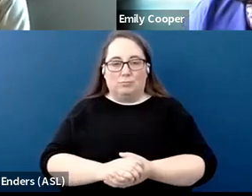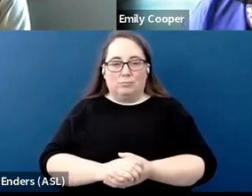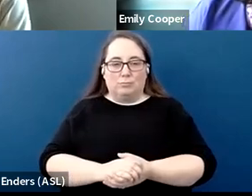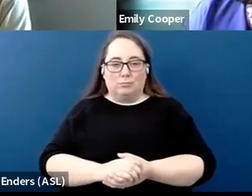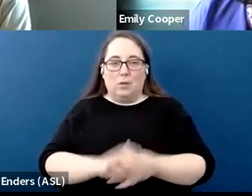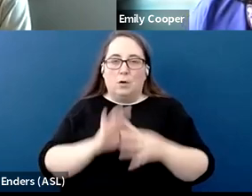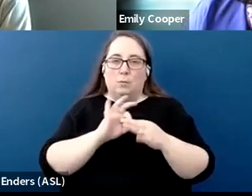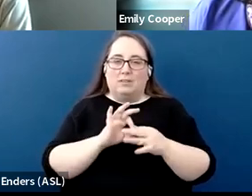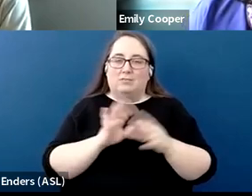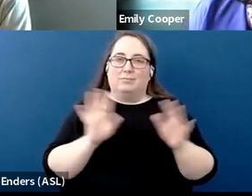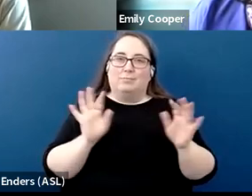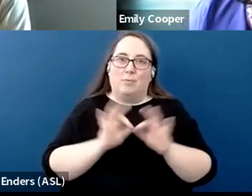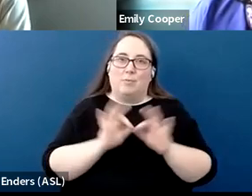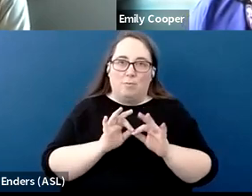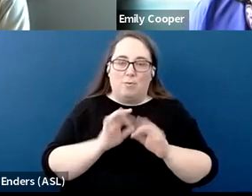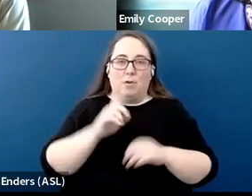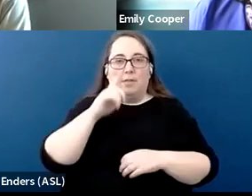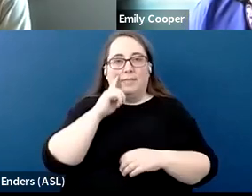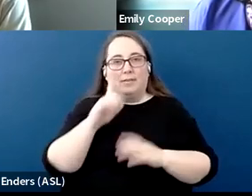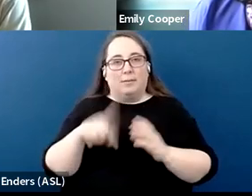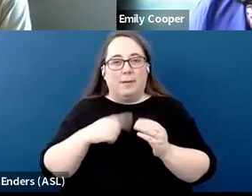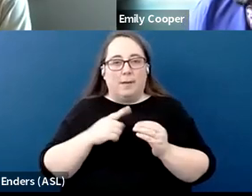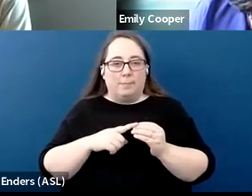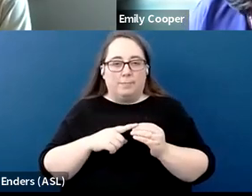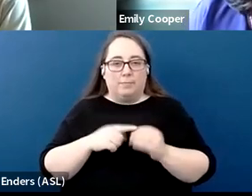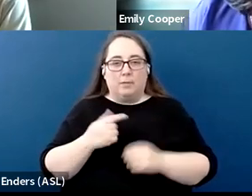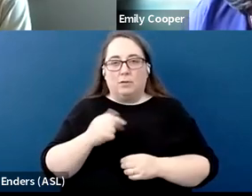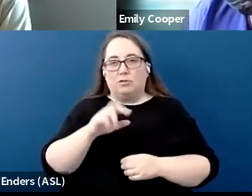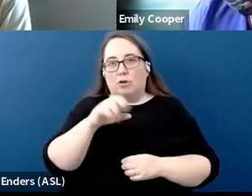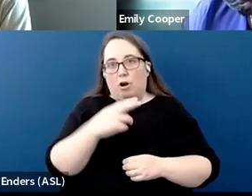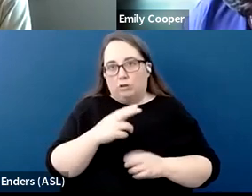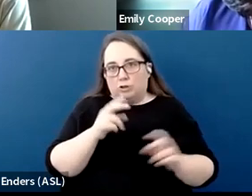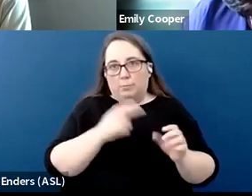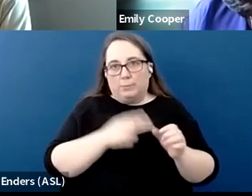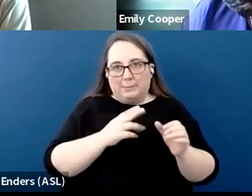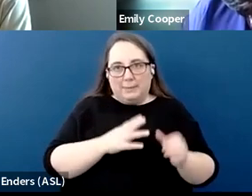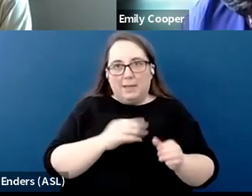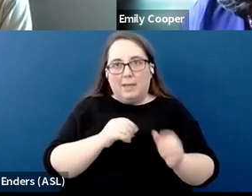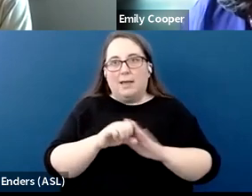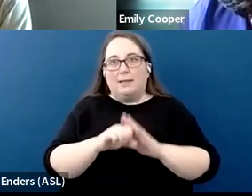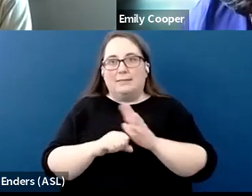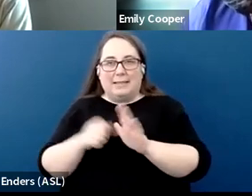So lots of people are getting vouchers, we are thinking about the strategies on both sides.